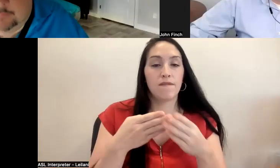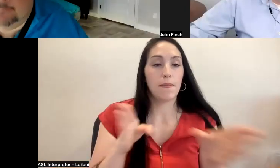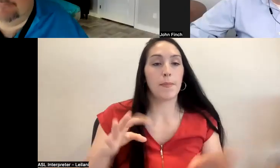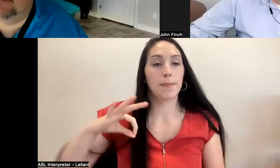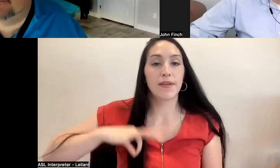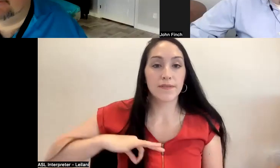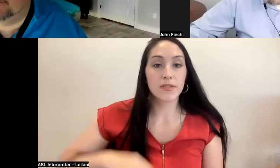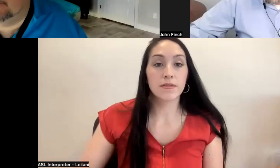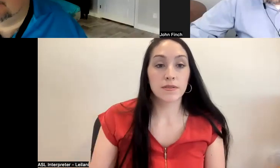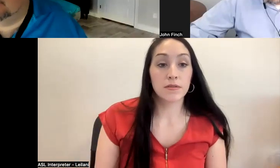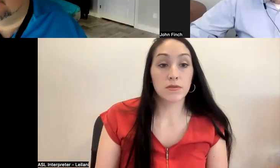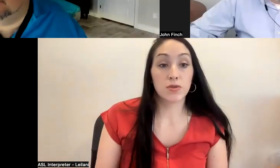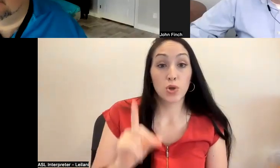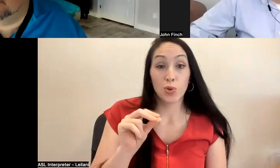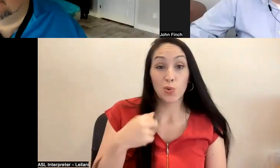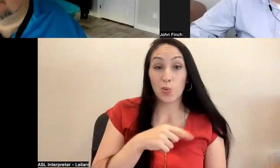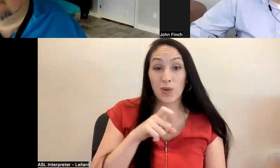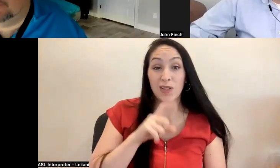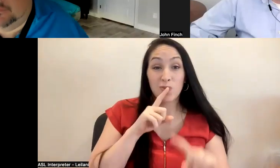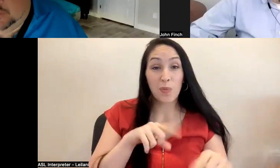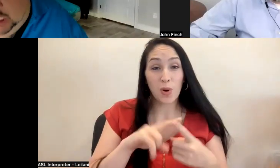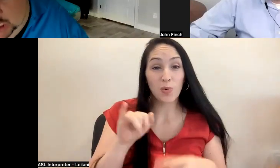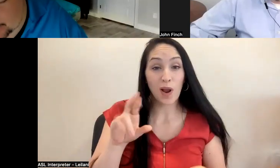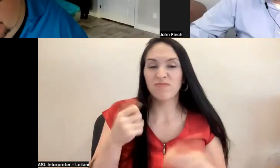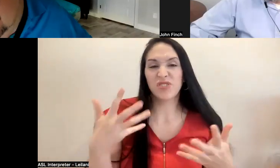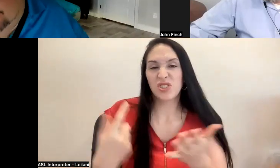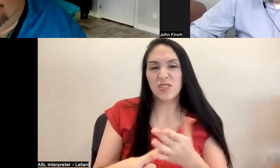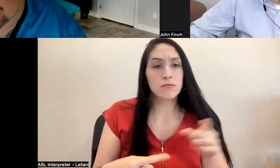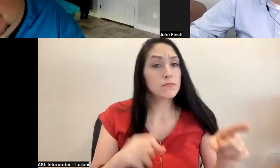11:27:38 We talked about that, Spencer, do you? Do you have some comments on qualified